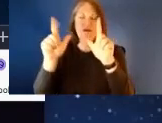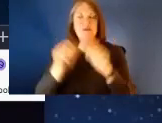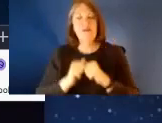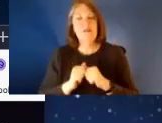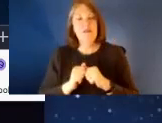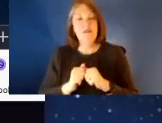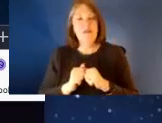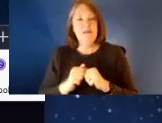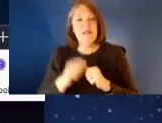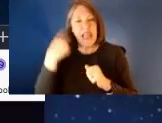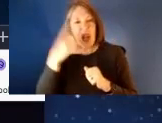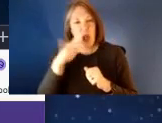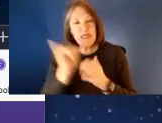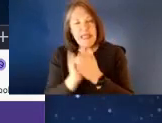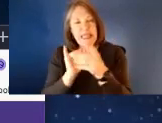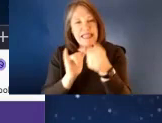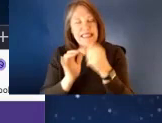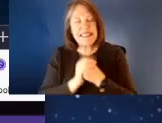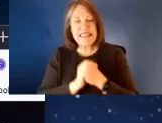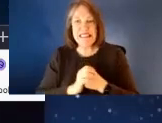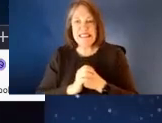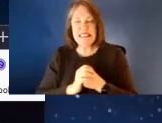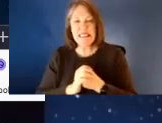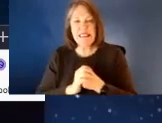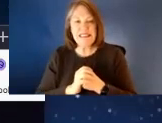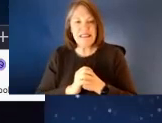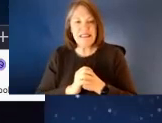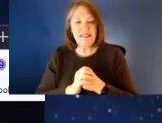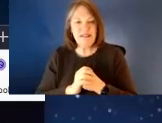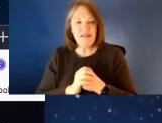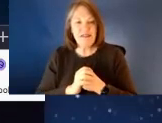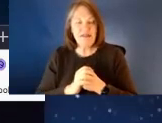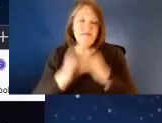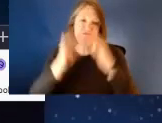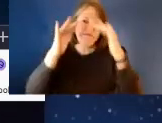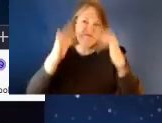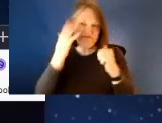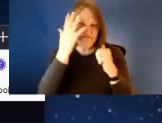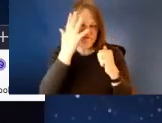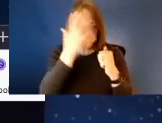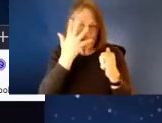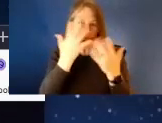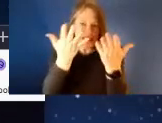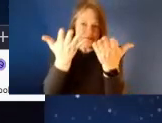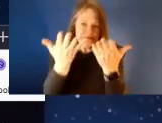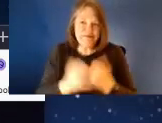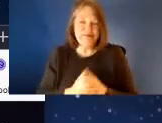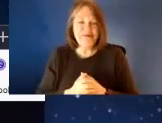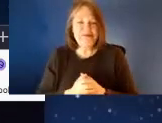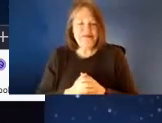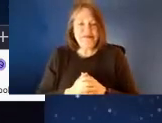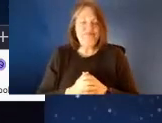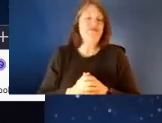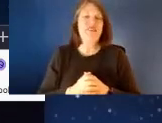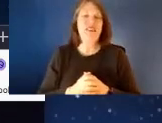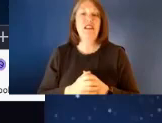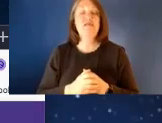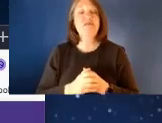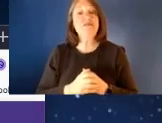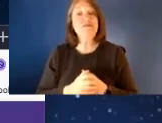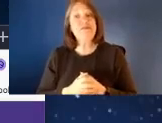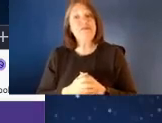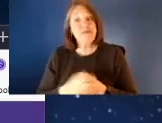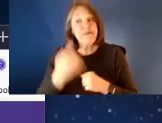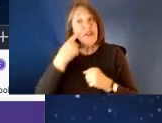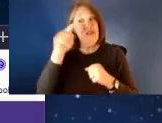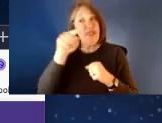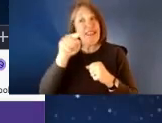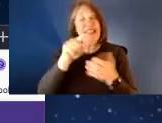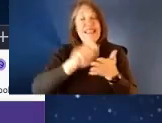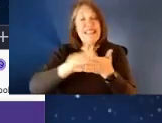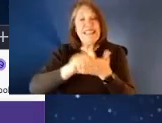looks like this. And in this case 06:46:17 the author has added a narration